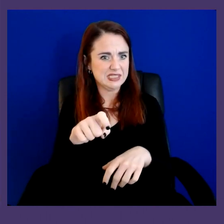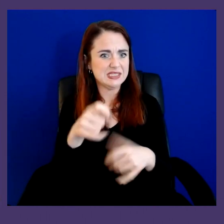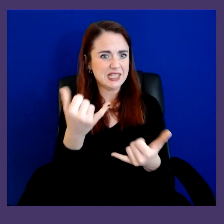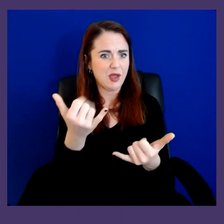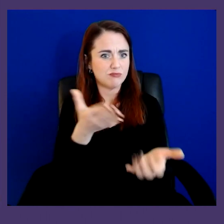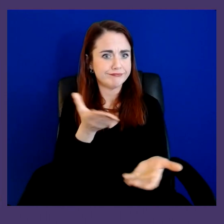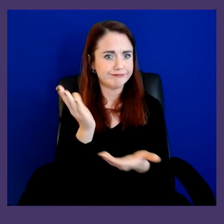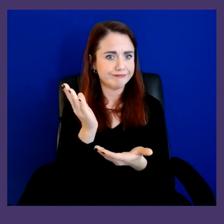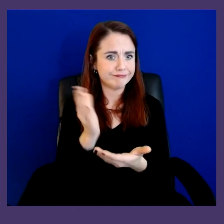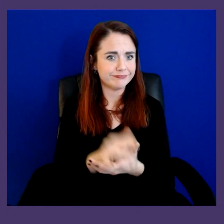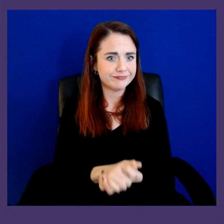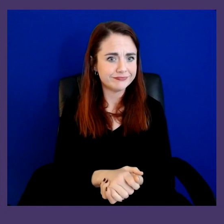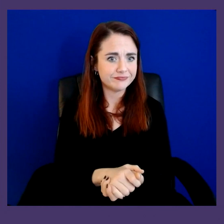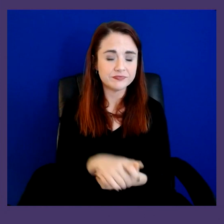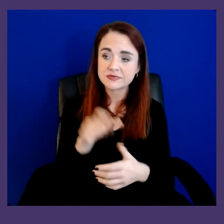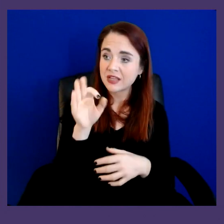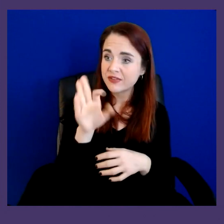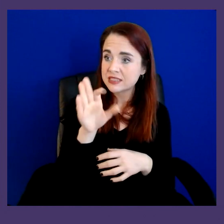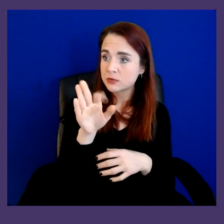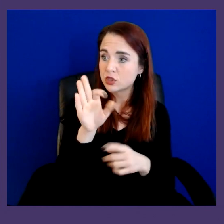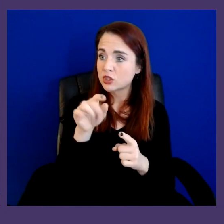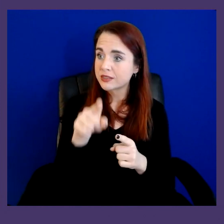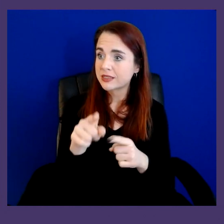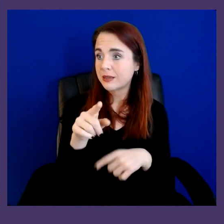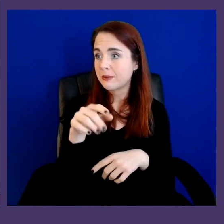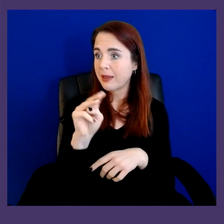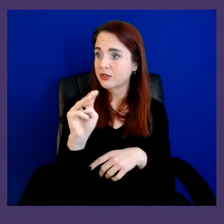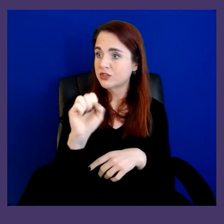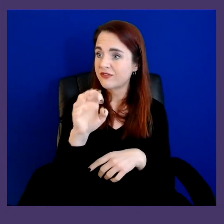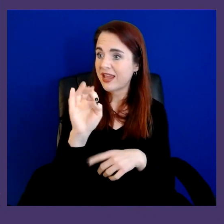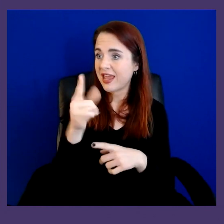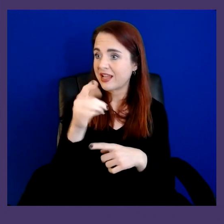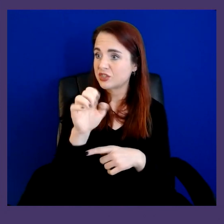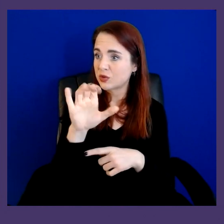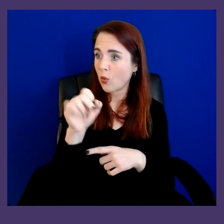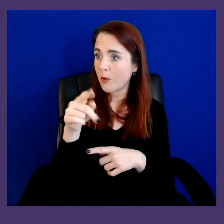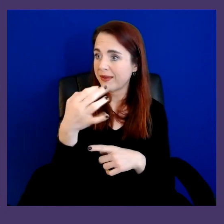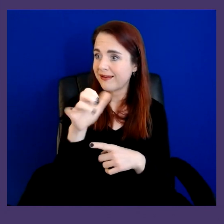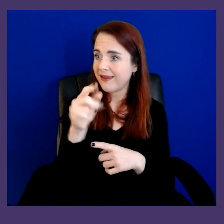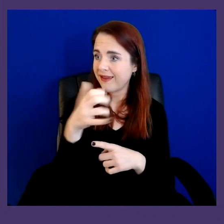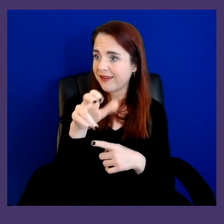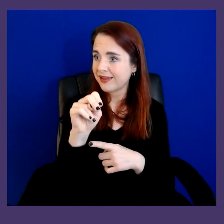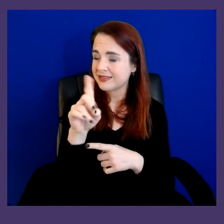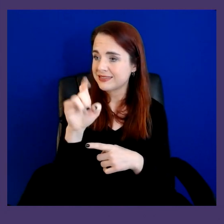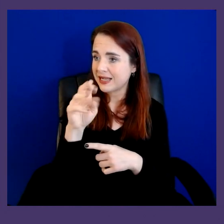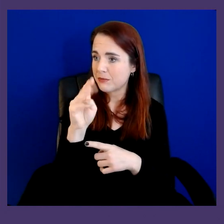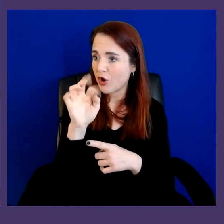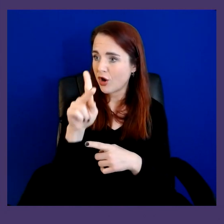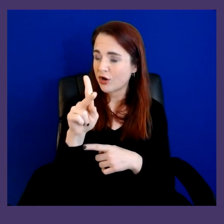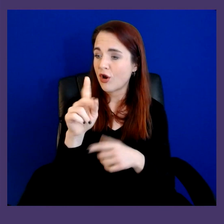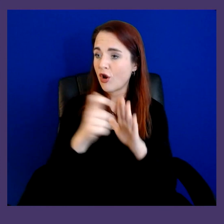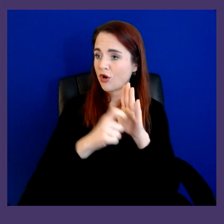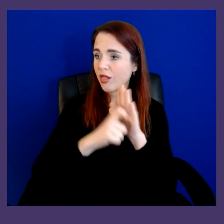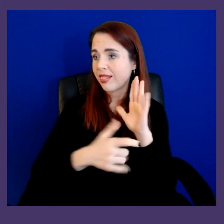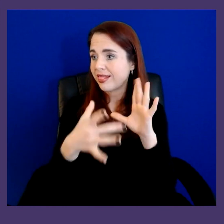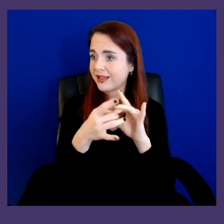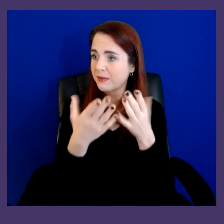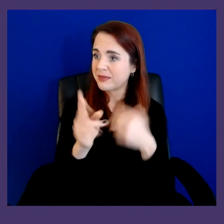Facebook work, Microsoft Edge window. Visit Copenhagen is in Copenhagen, Denmark. Article link, may be an image of two people, hat shop and text.